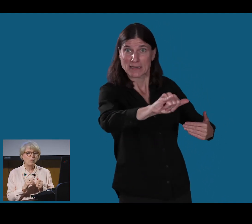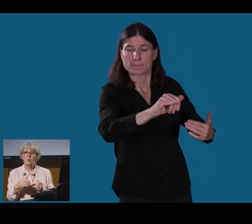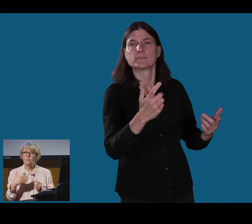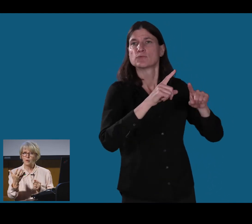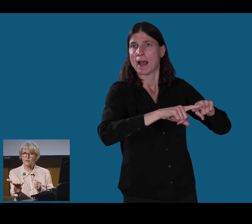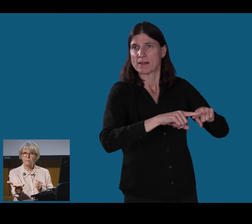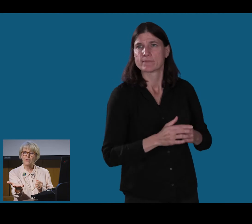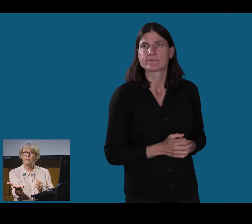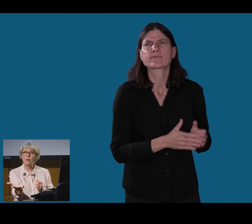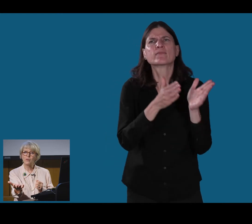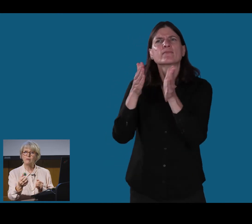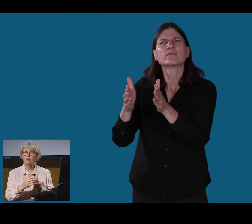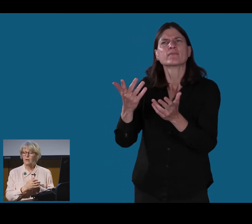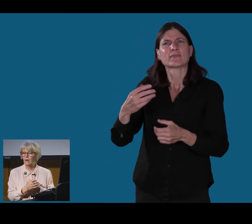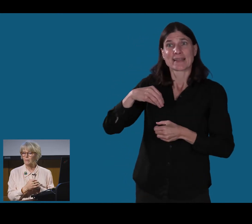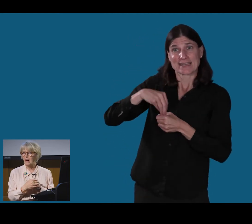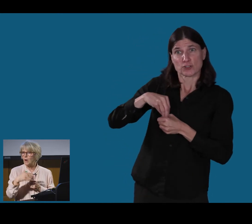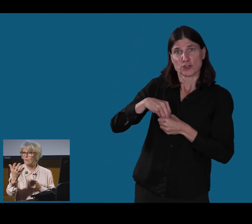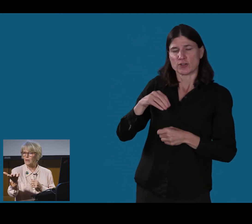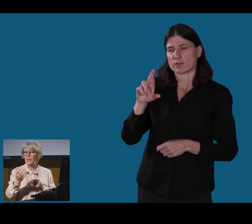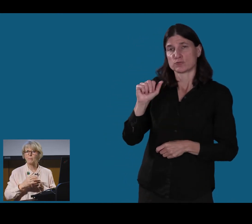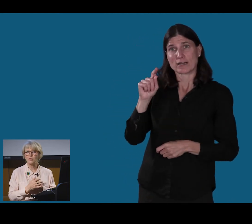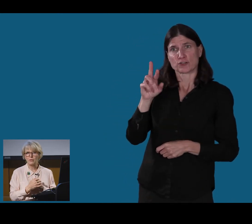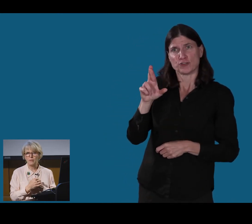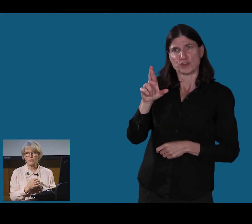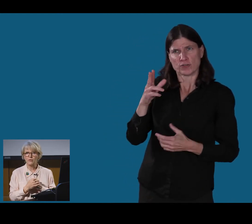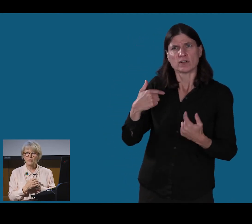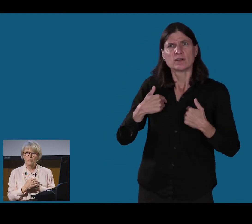I want to observe something in a person- How confident that person appears.